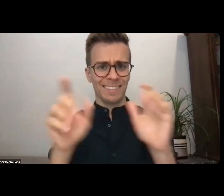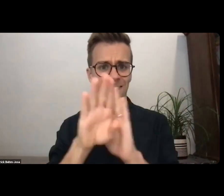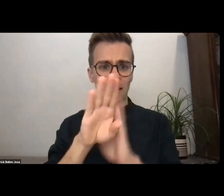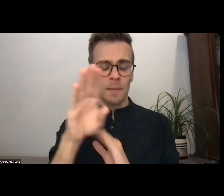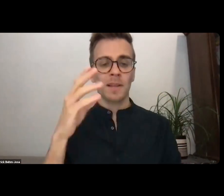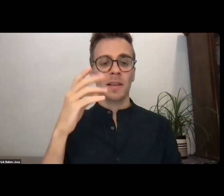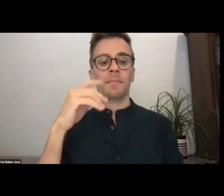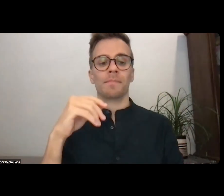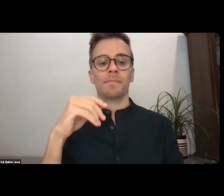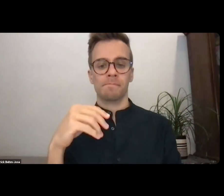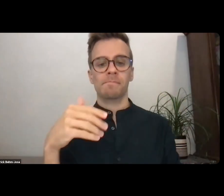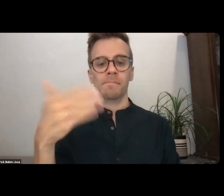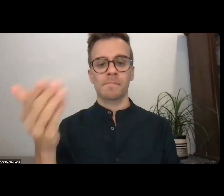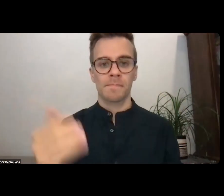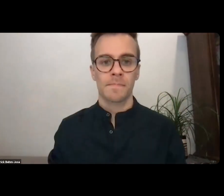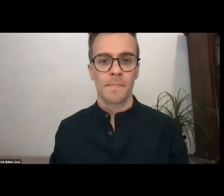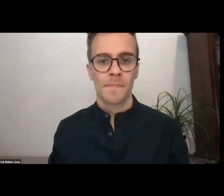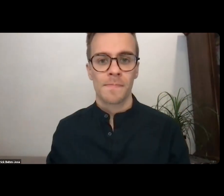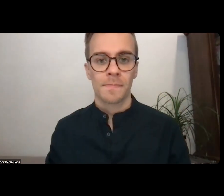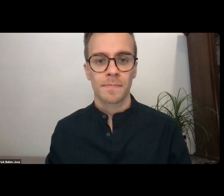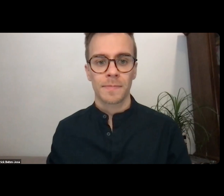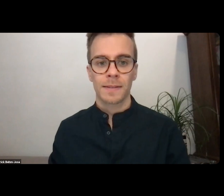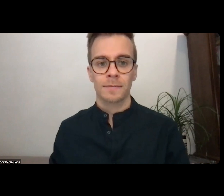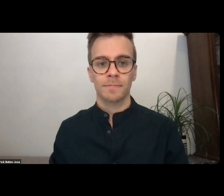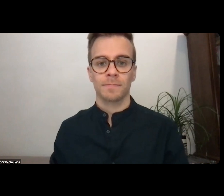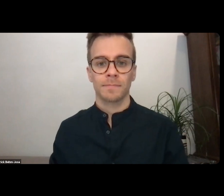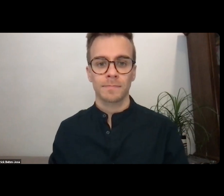buildings. So it is a large development plan.